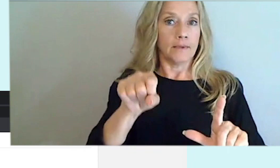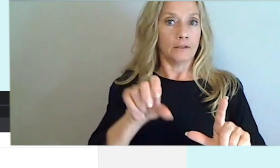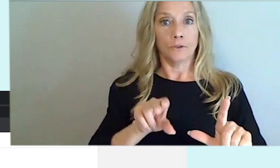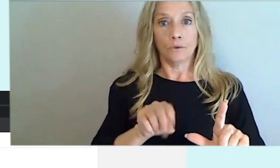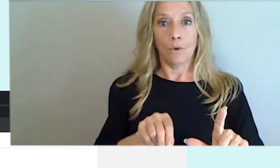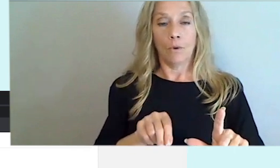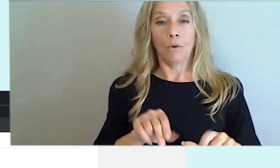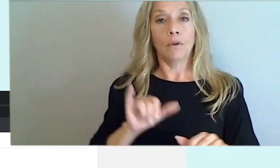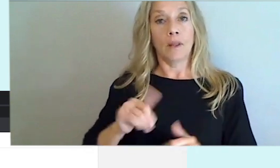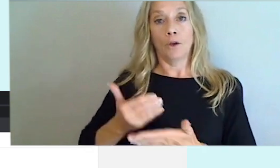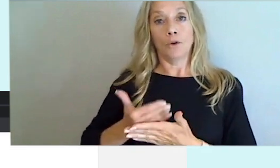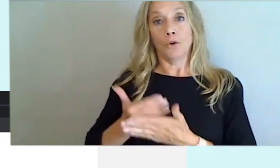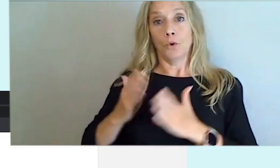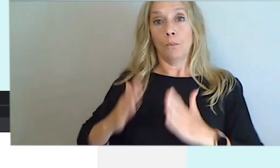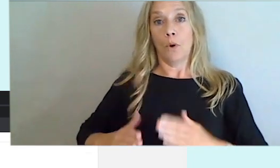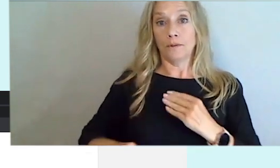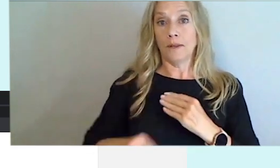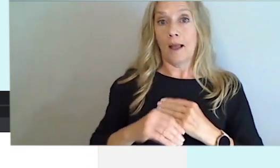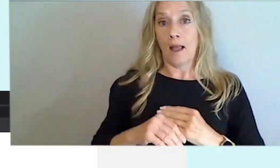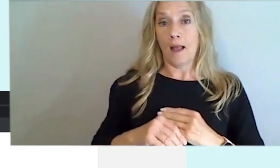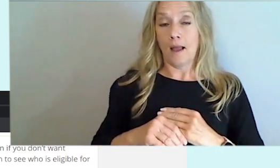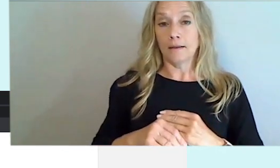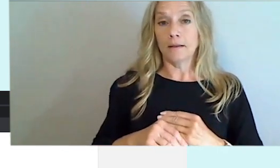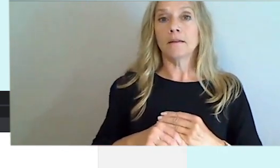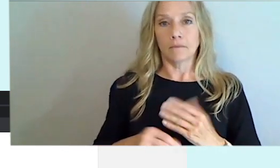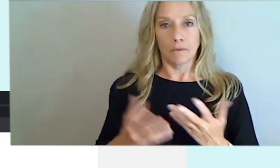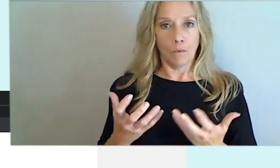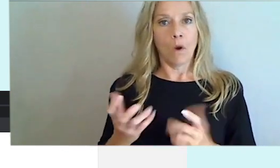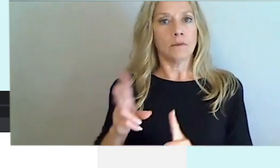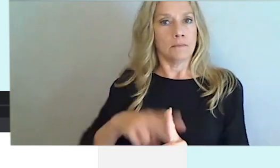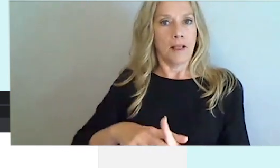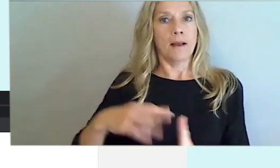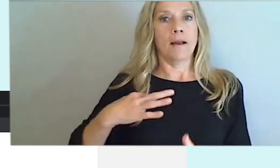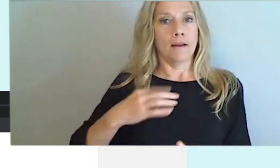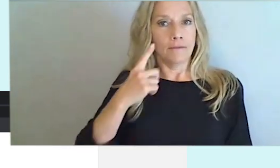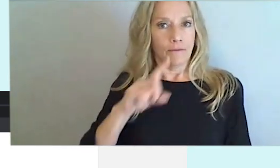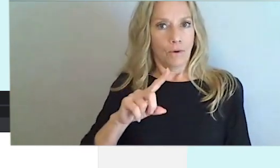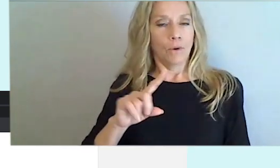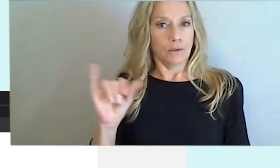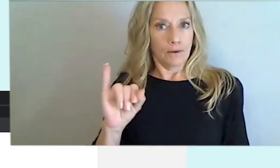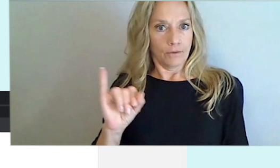the member is applying for coverage. So we will need to select yes and fill out additional questions